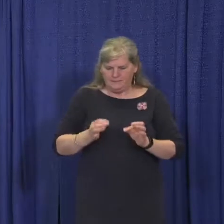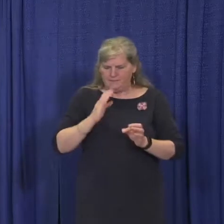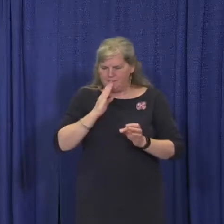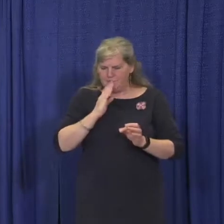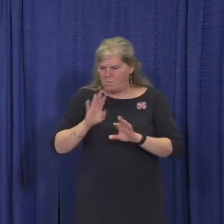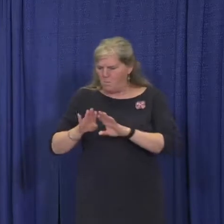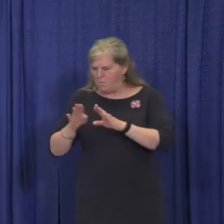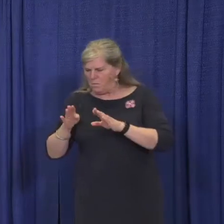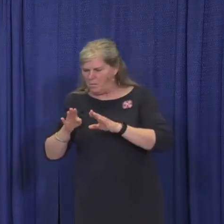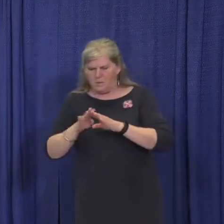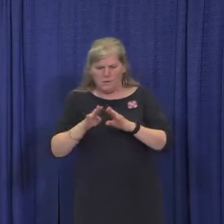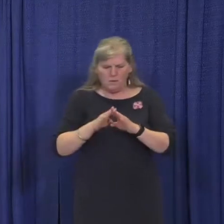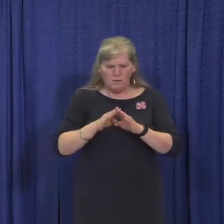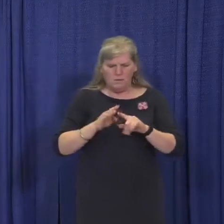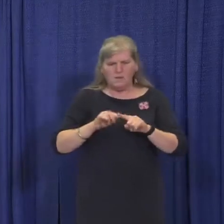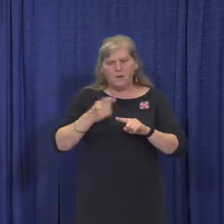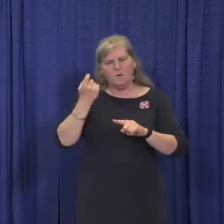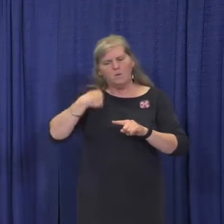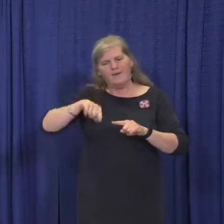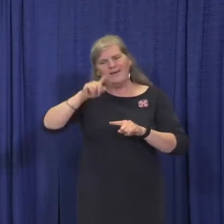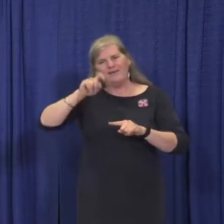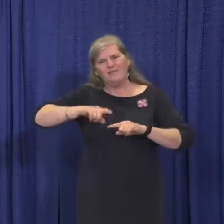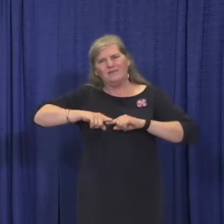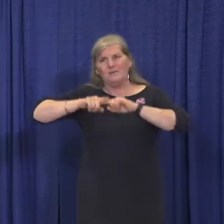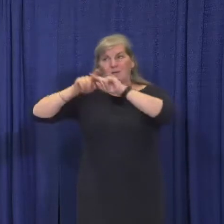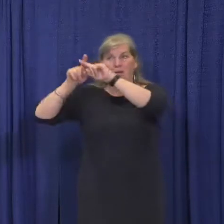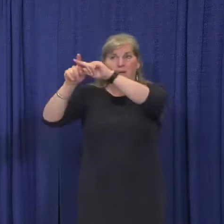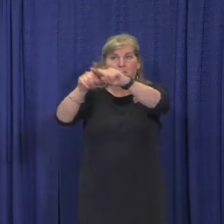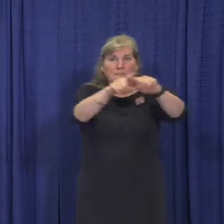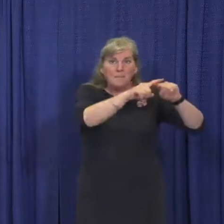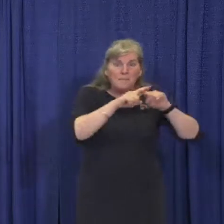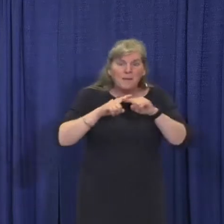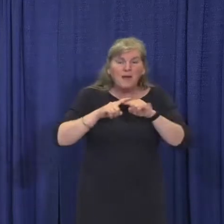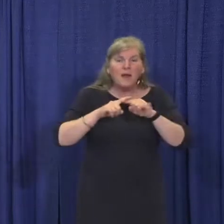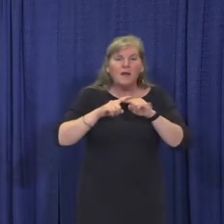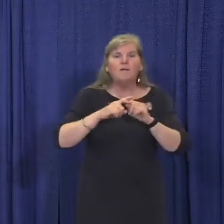restrictions but we are relying on Yukoners to follow the public